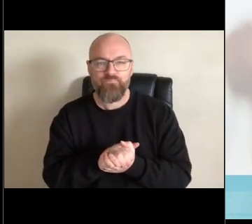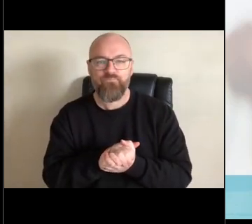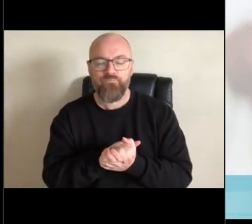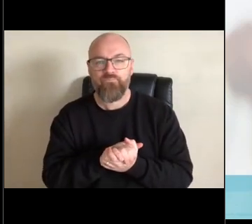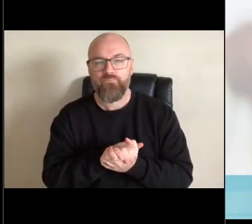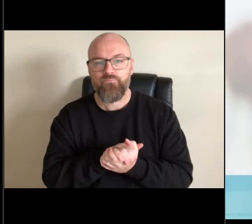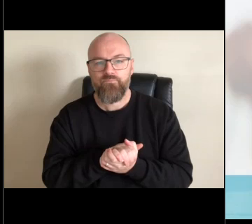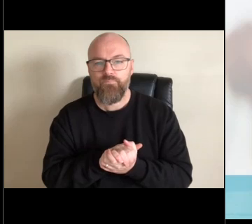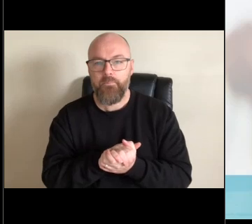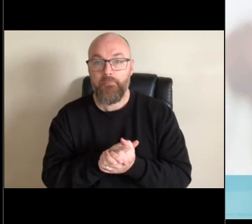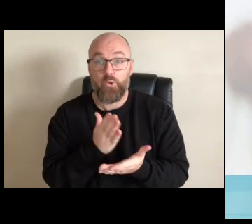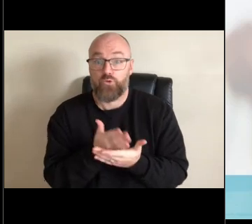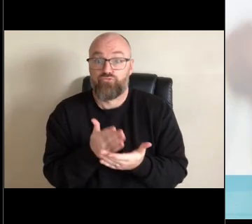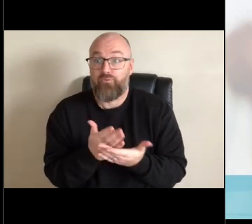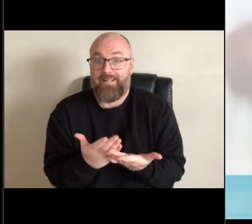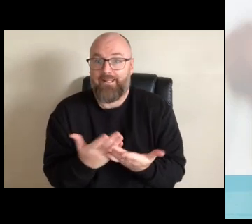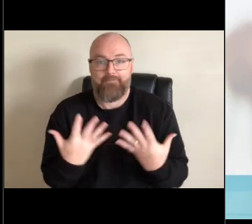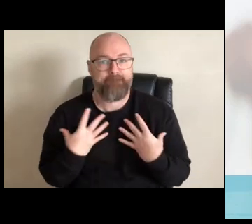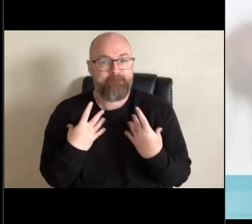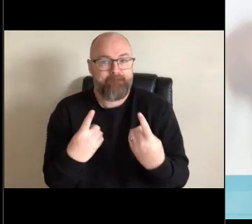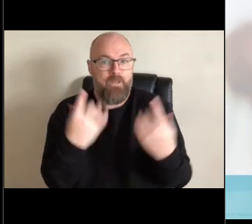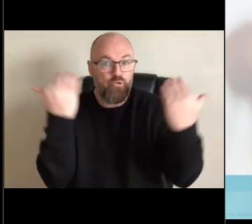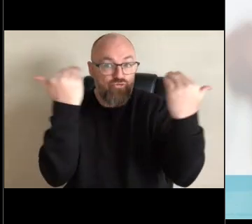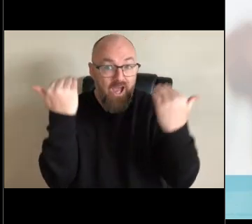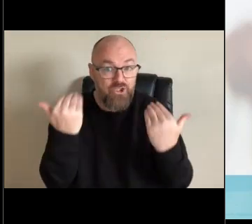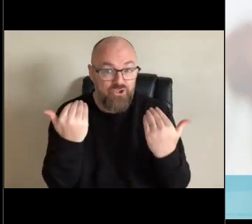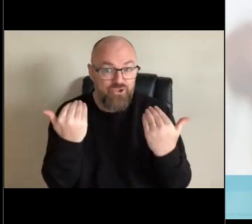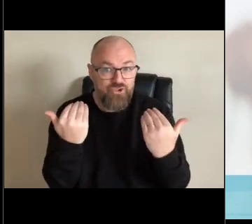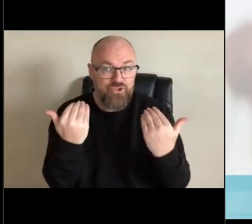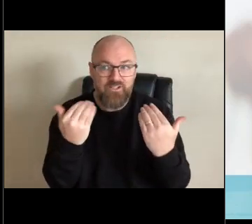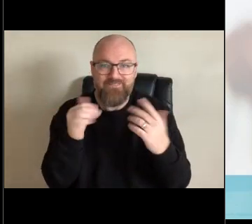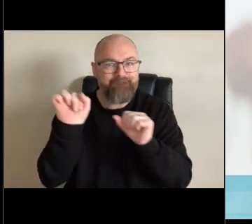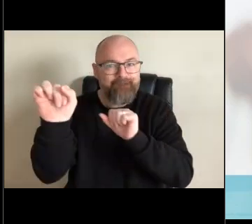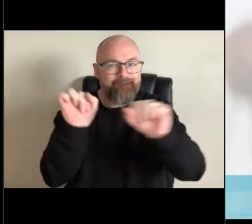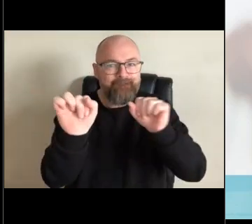um judges and decision makers have a slightly different take on what the orders actually should